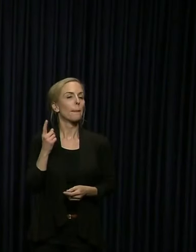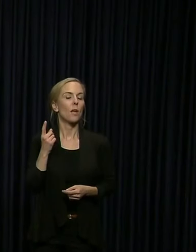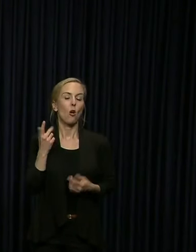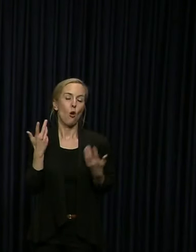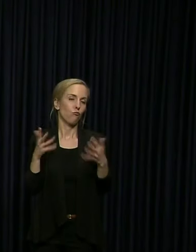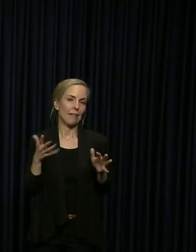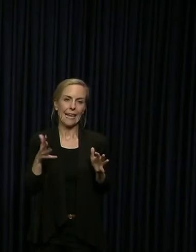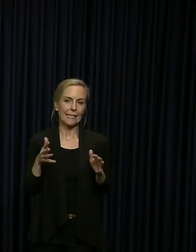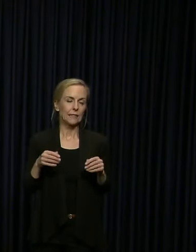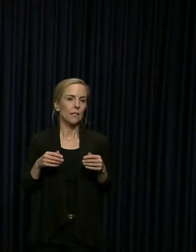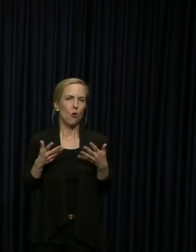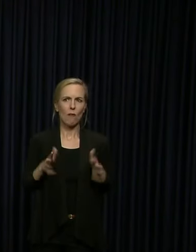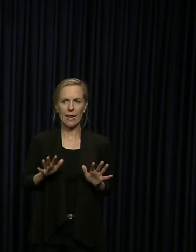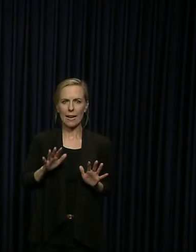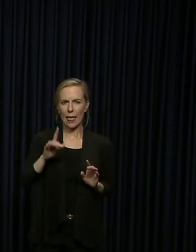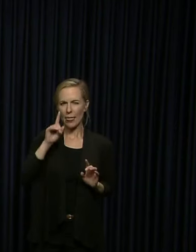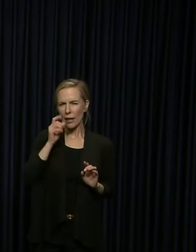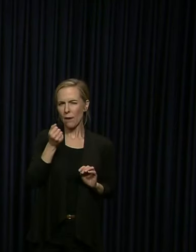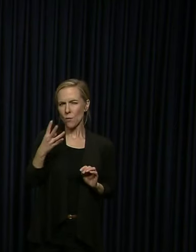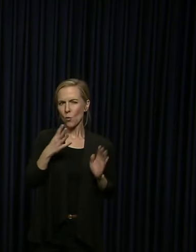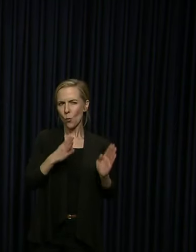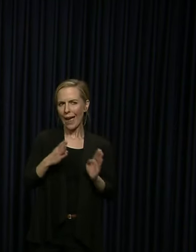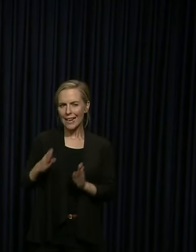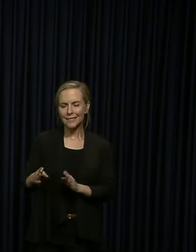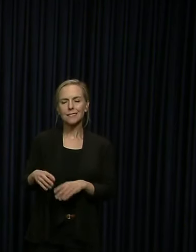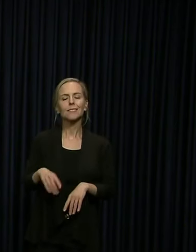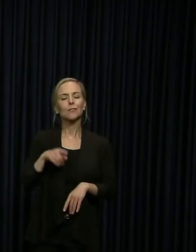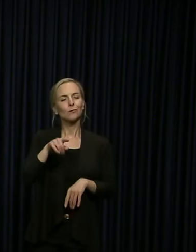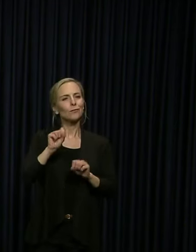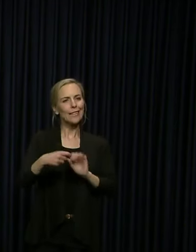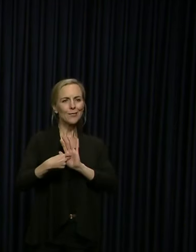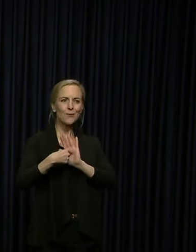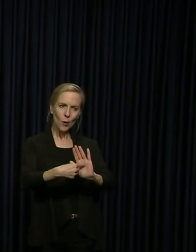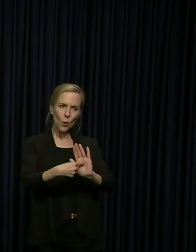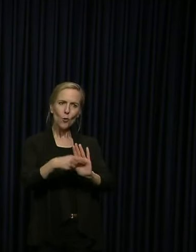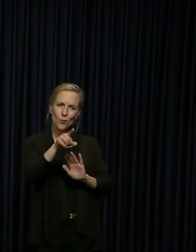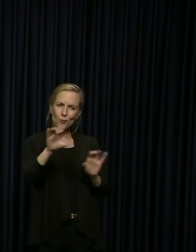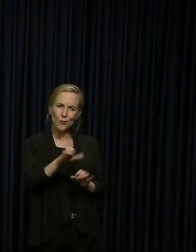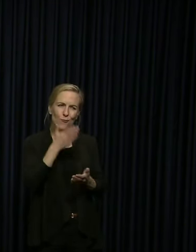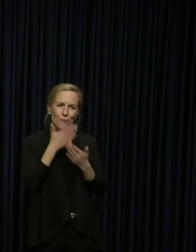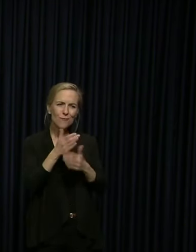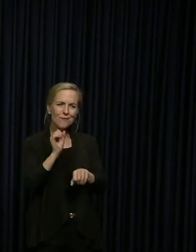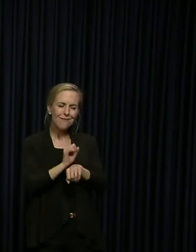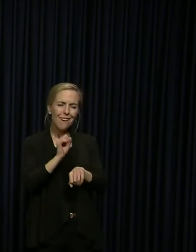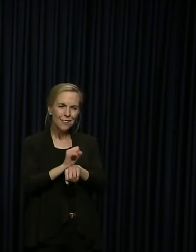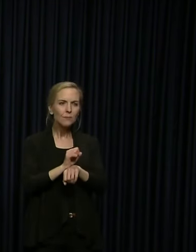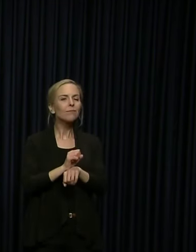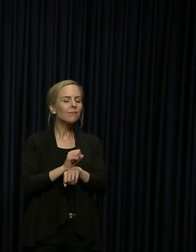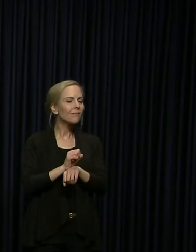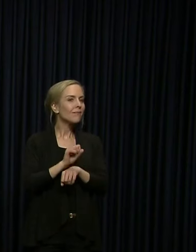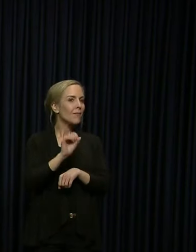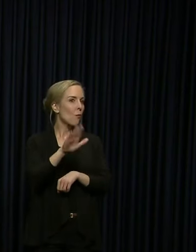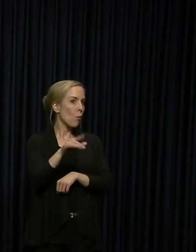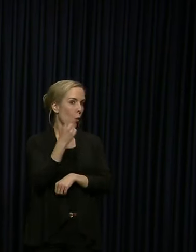YOU SEE MESSENGER NEW JERSEY, LOUISIANA WHAT HAPPENED THERE. MASSACHUSETTS, PENNSYLVANIA AND OTHERS.